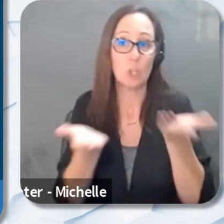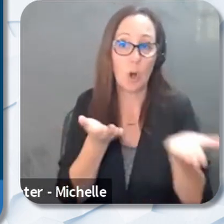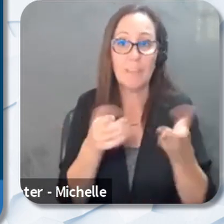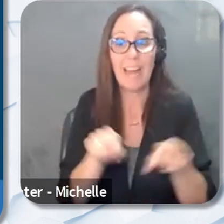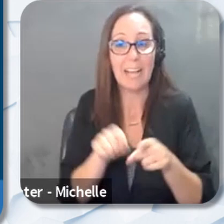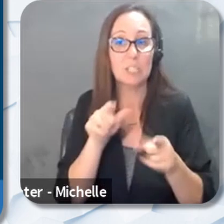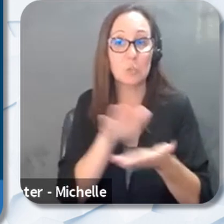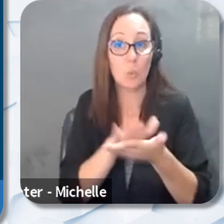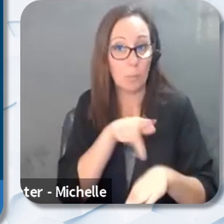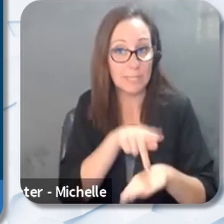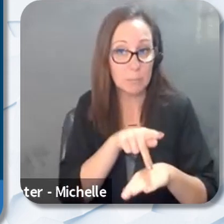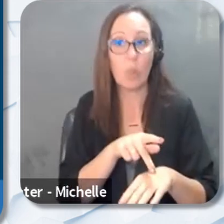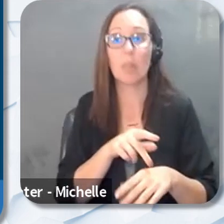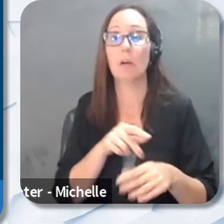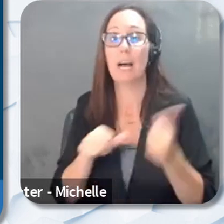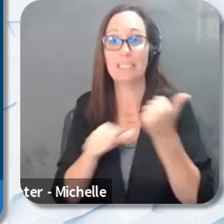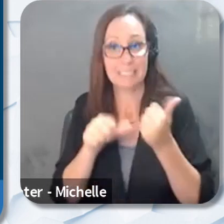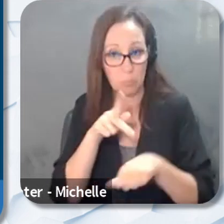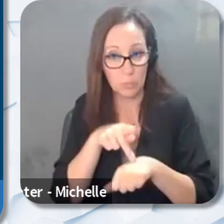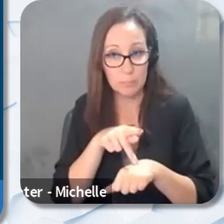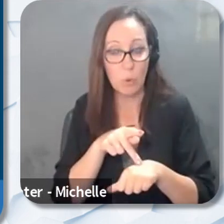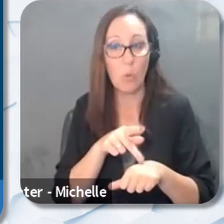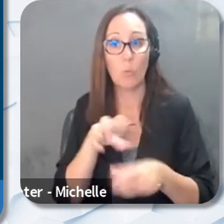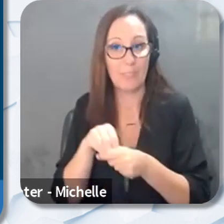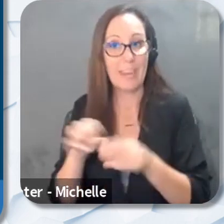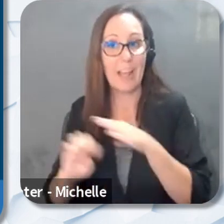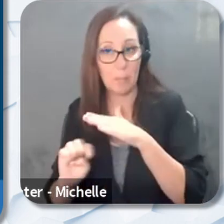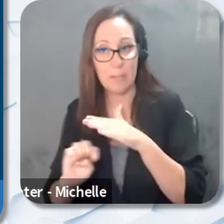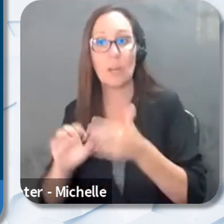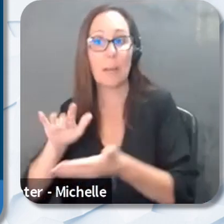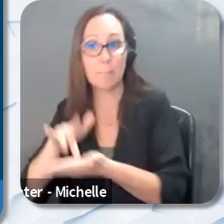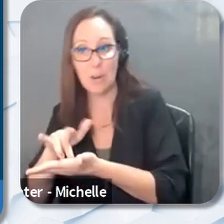principal assistant principal within the elementary middle and high school settings.